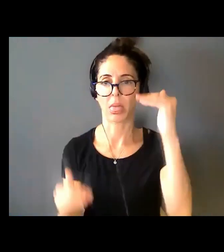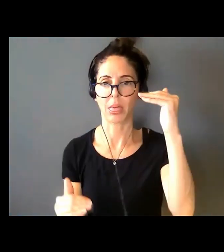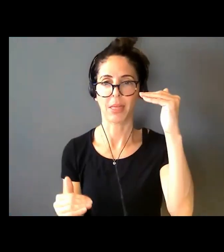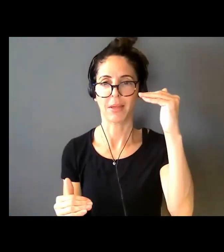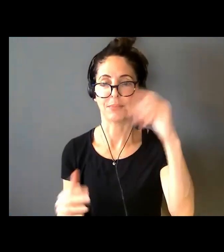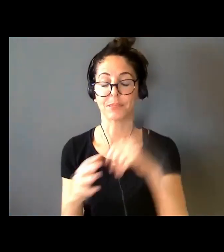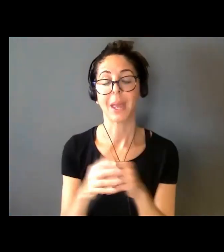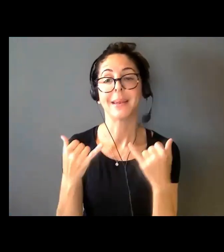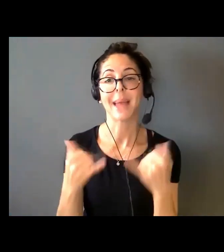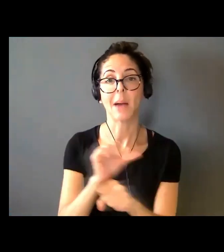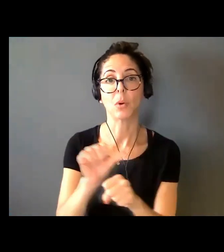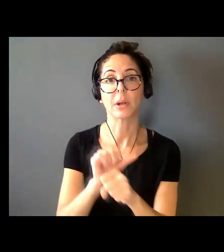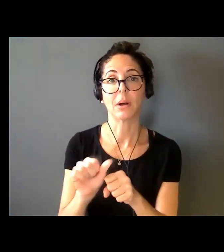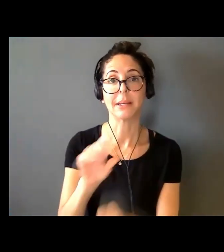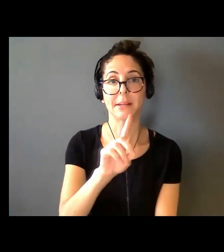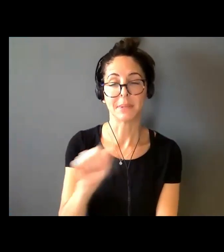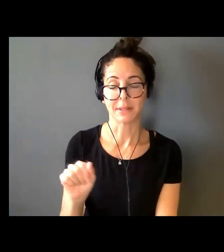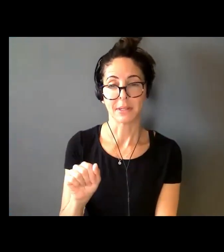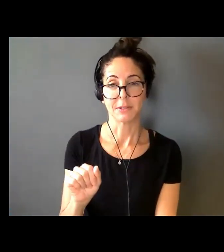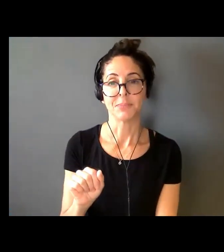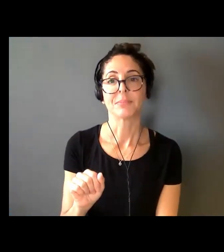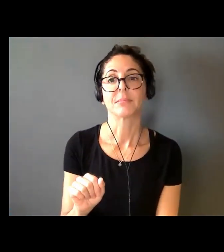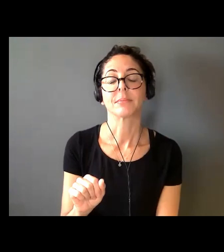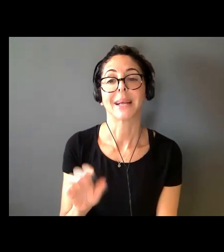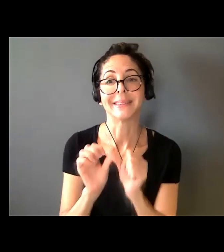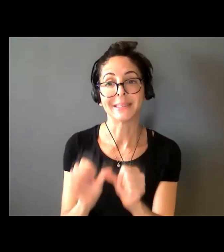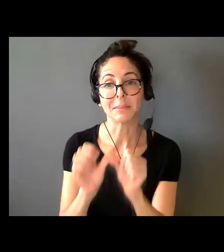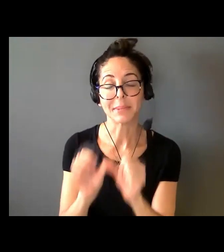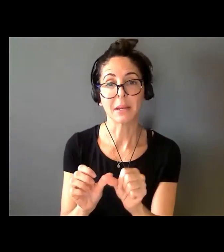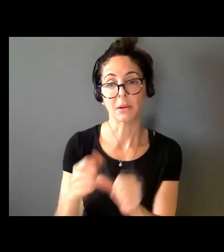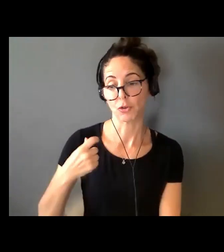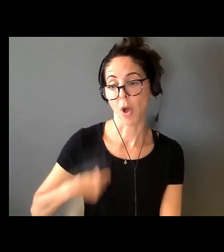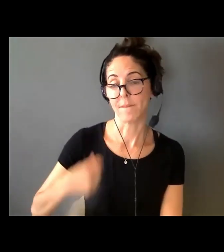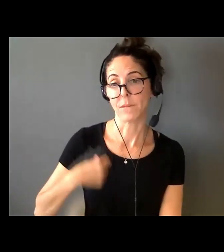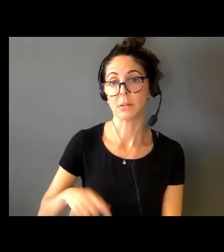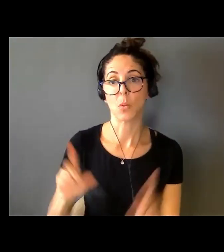Disability in Education and Sustainability Conference here at the University of Ghana